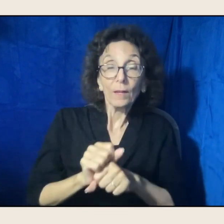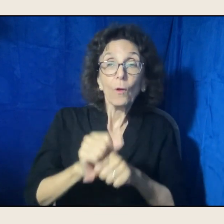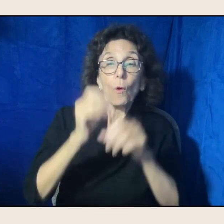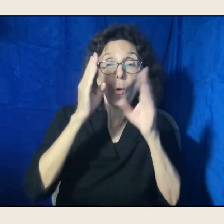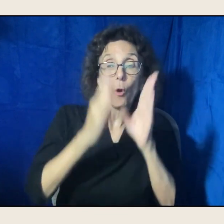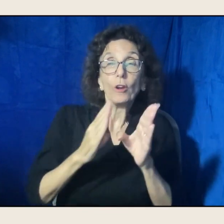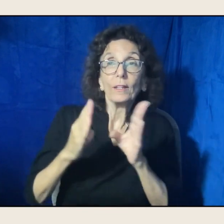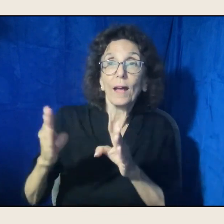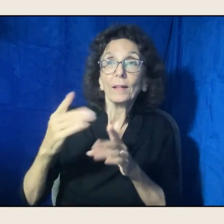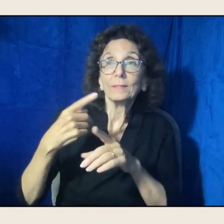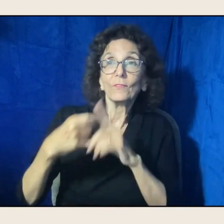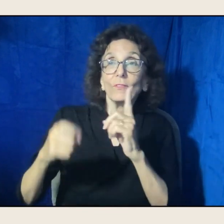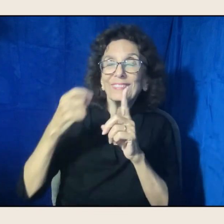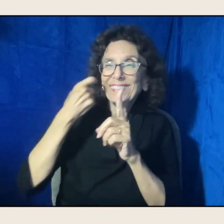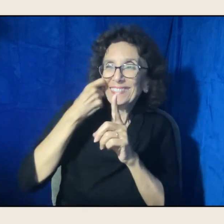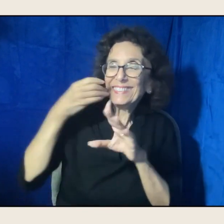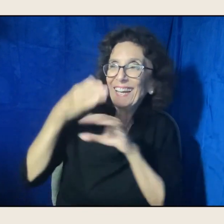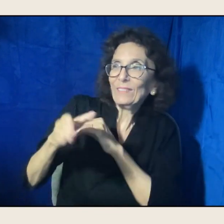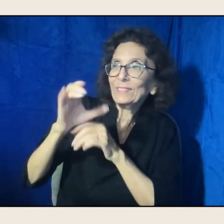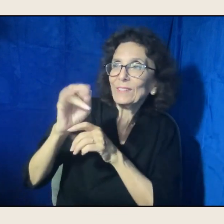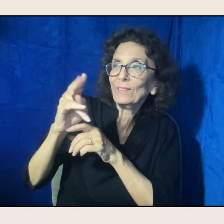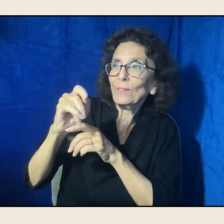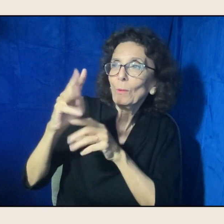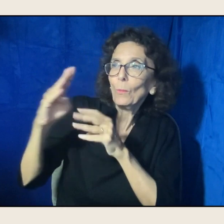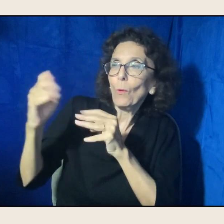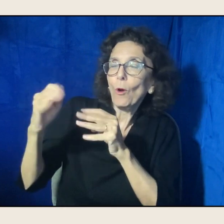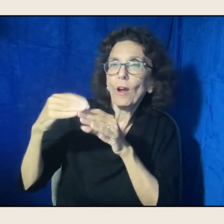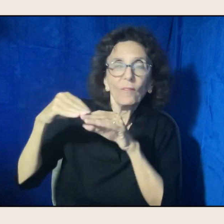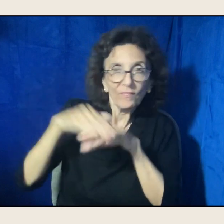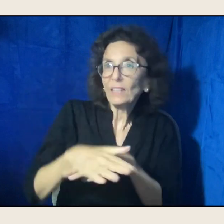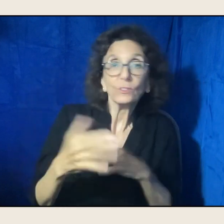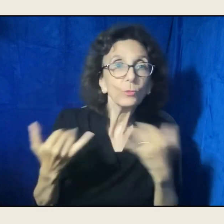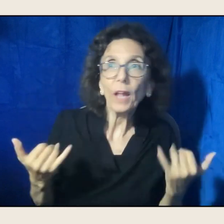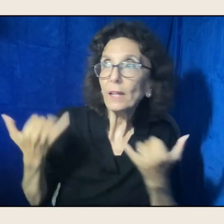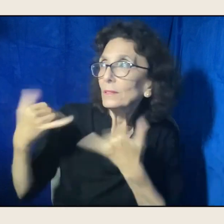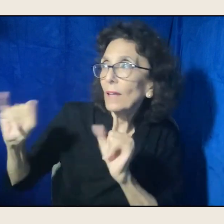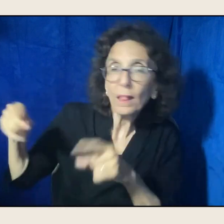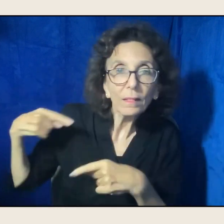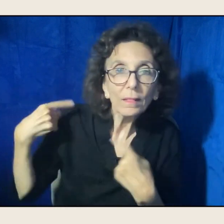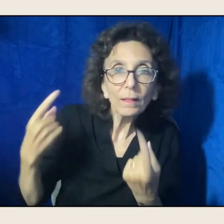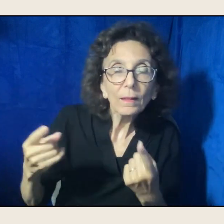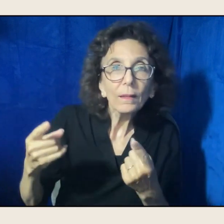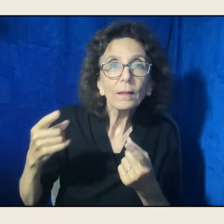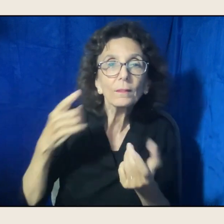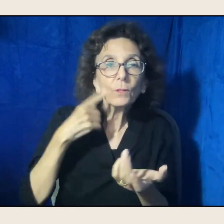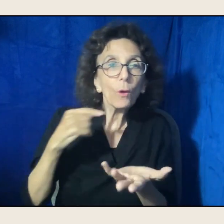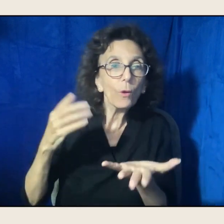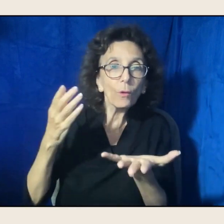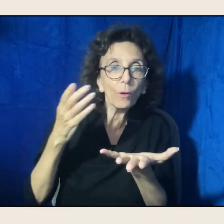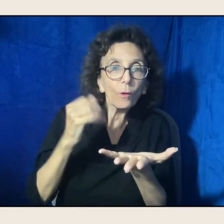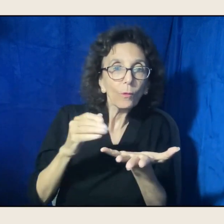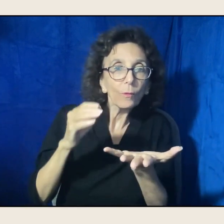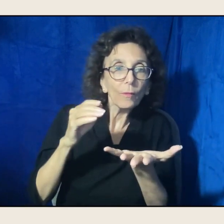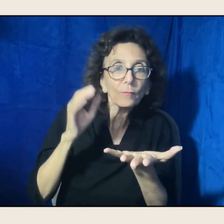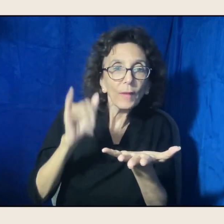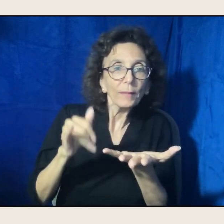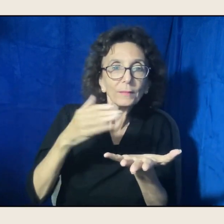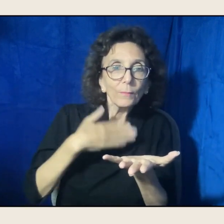the contemporary experience of the aftermath of hurricanes, for example. That's my kind of Gulf family.